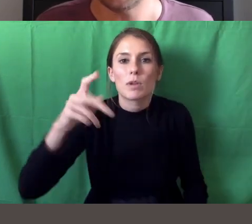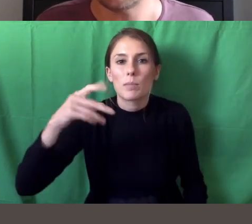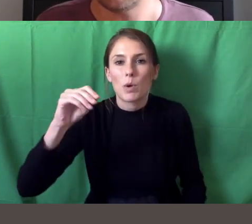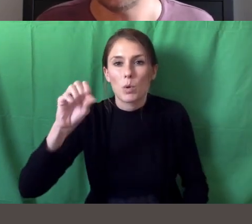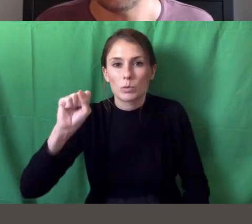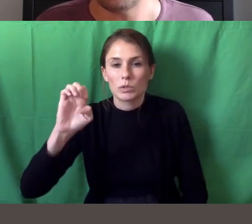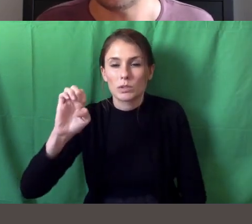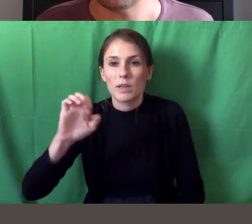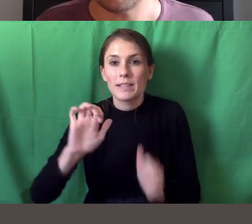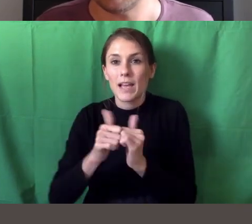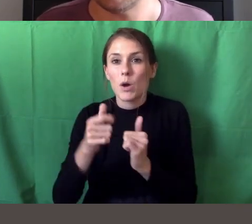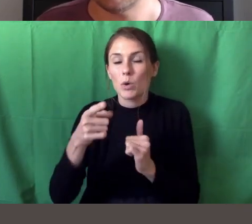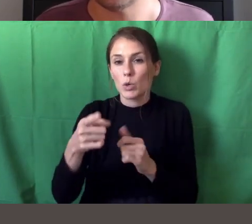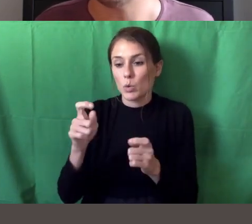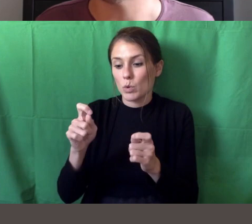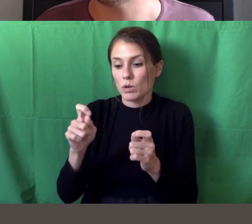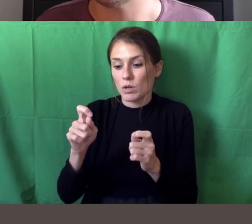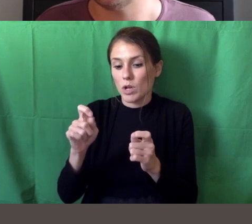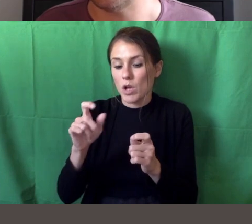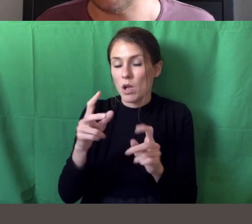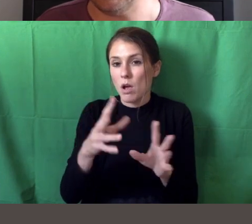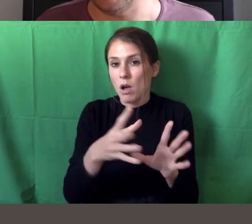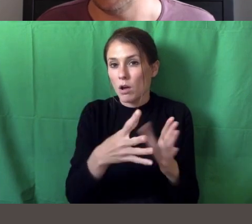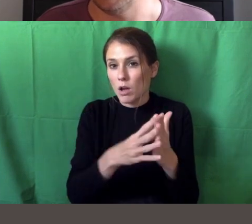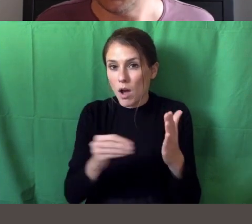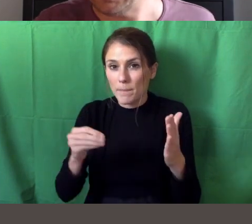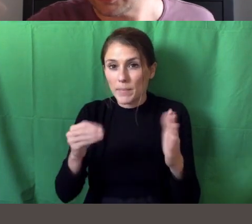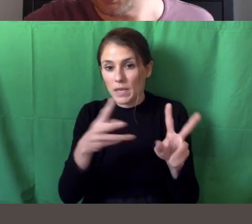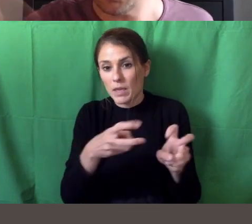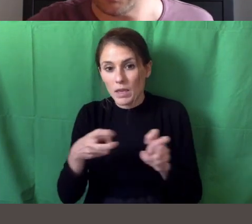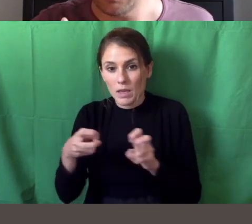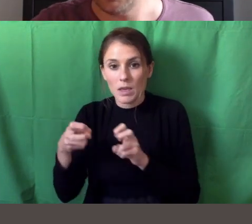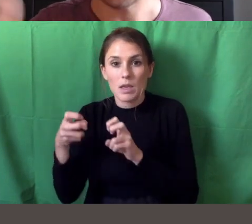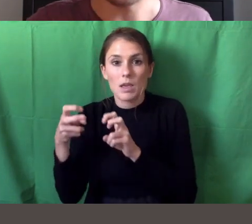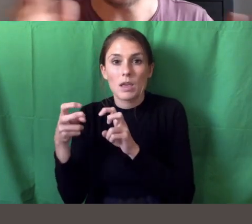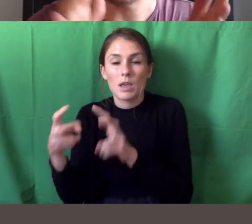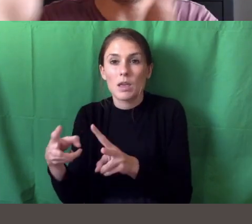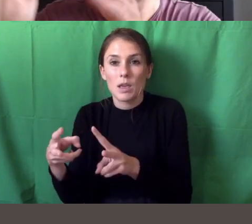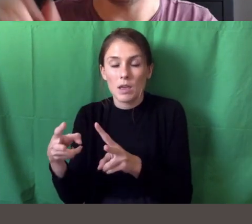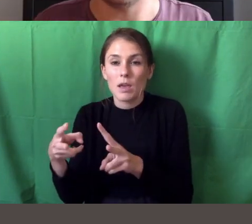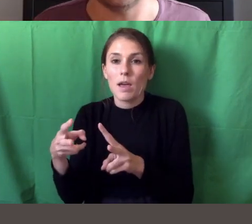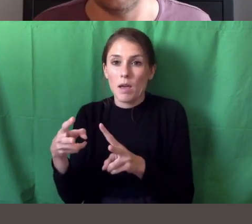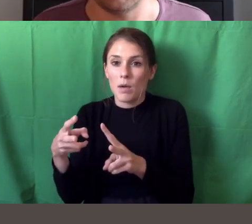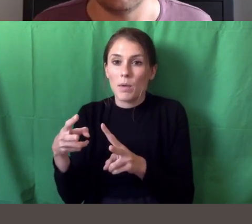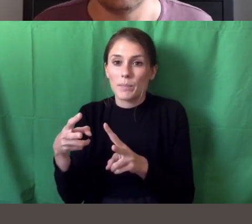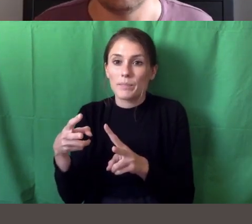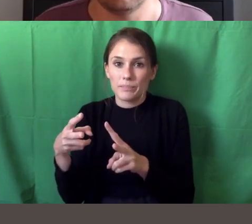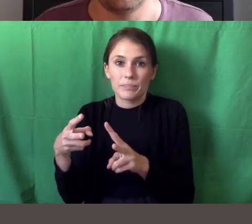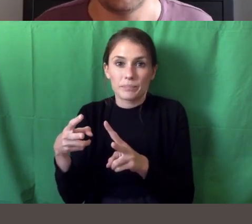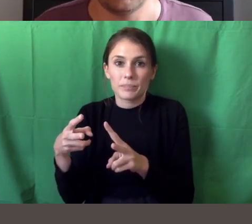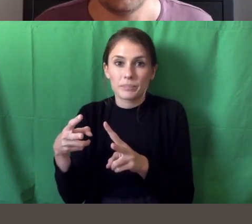all-repos. This is a tool to clone and manipulate repositories at scale. You can clone a complete